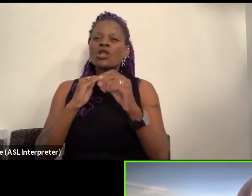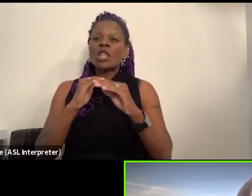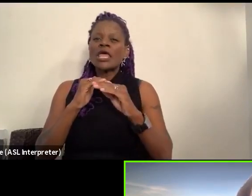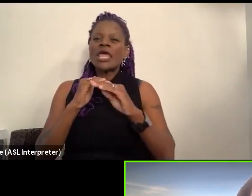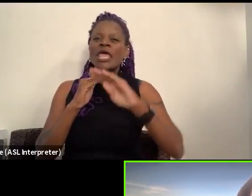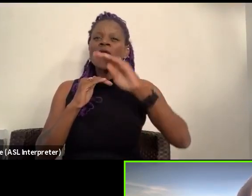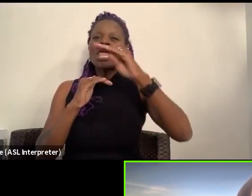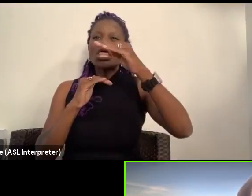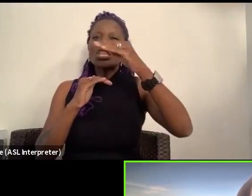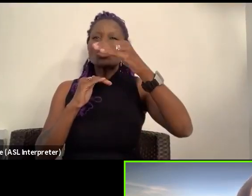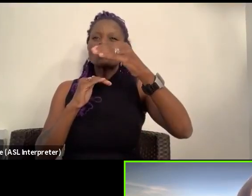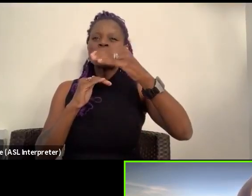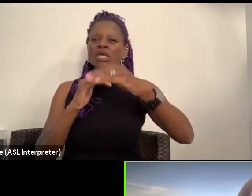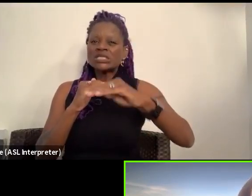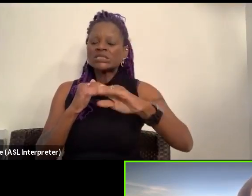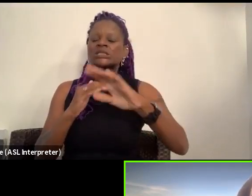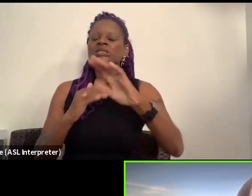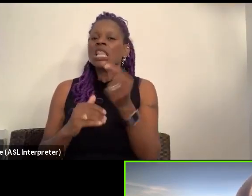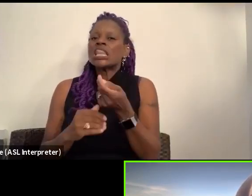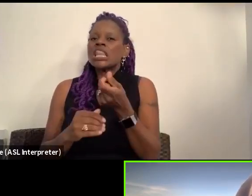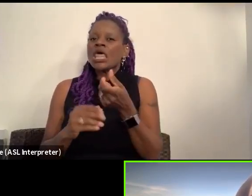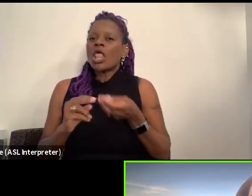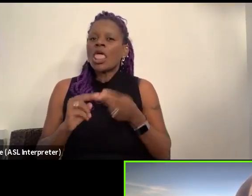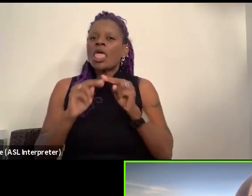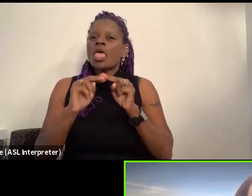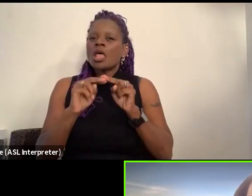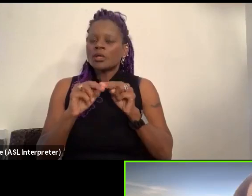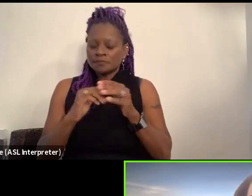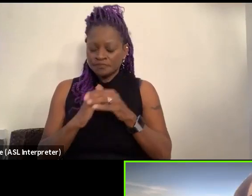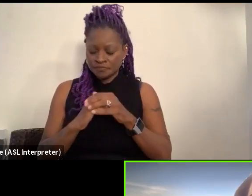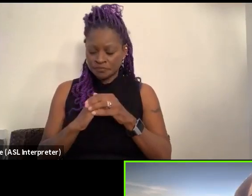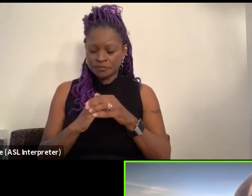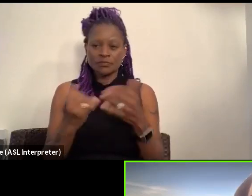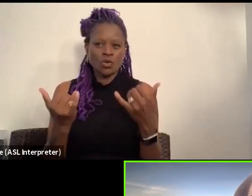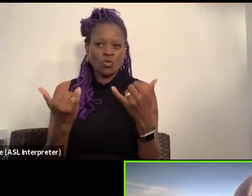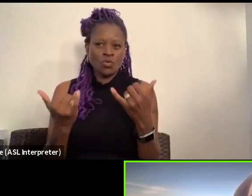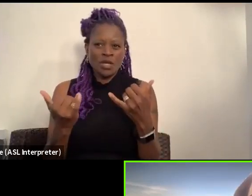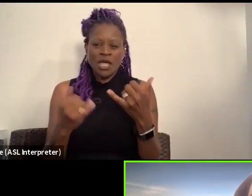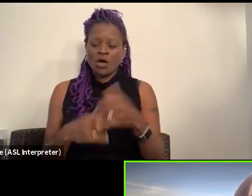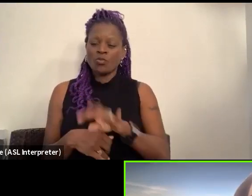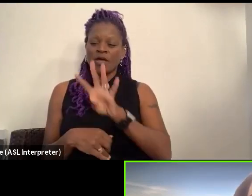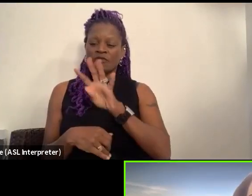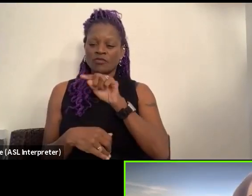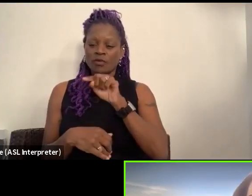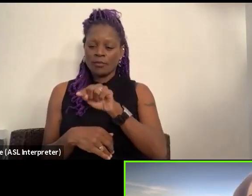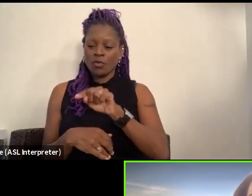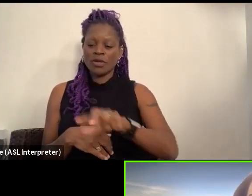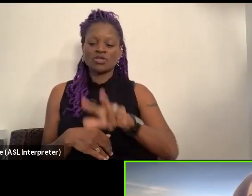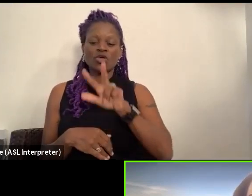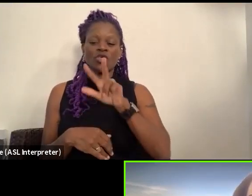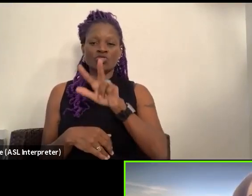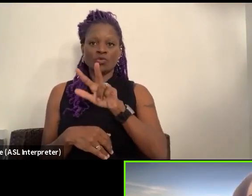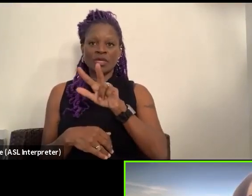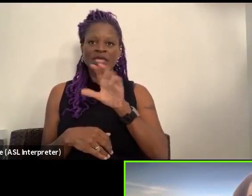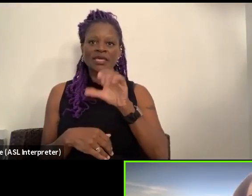reopening plans as of today or just a case rate is four point three cases per day. Four hundred thousand.